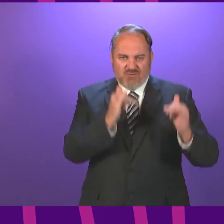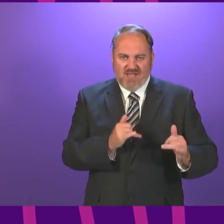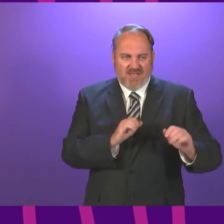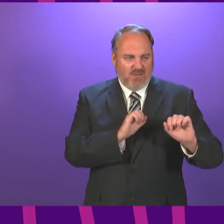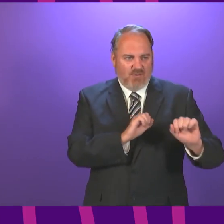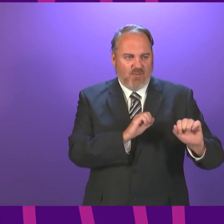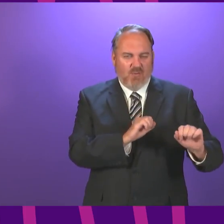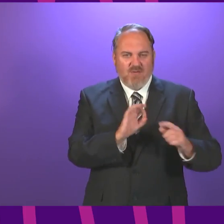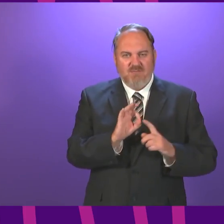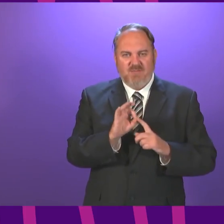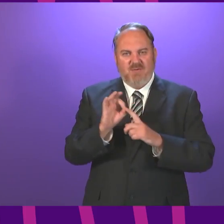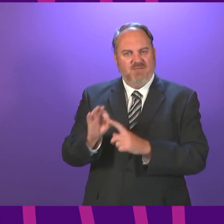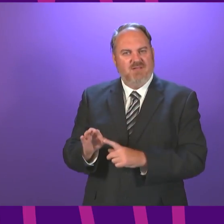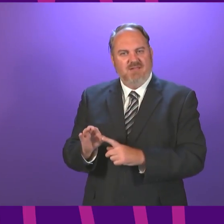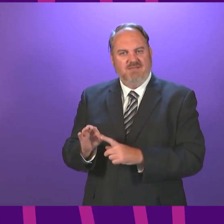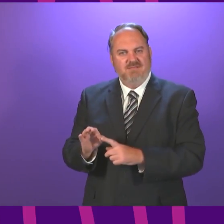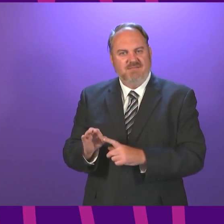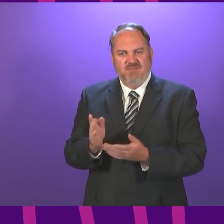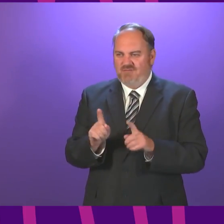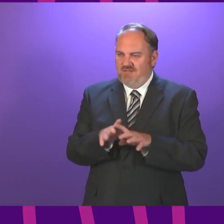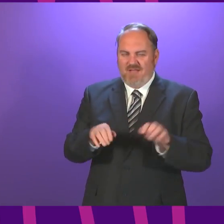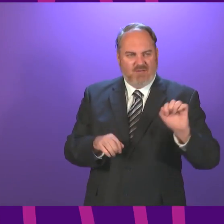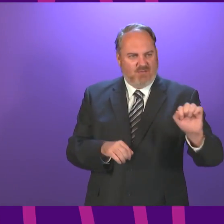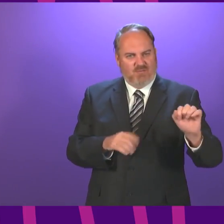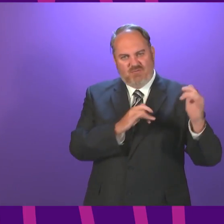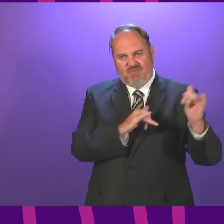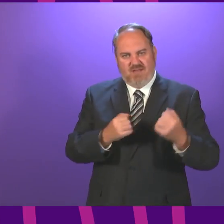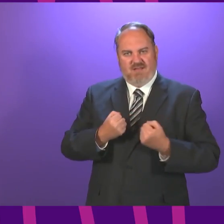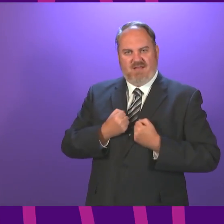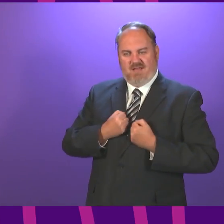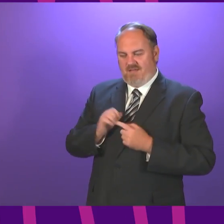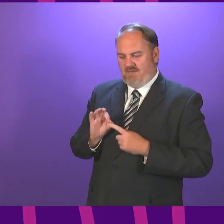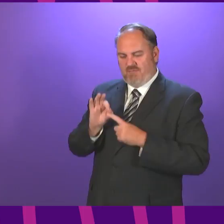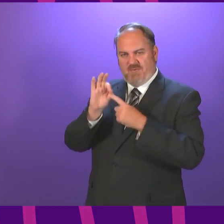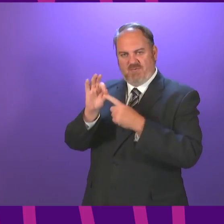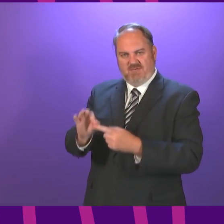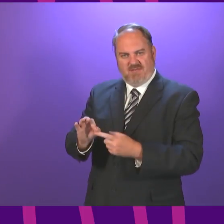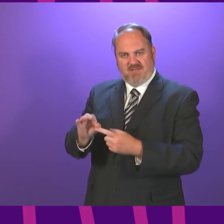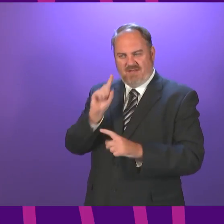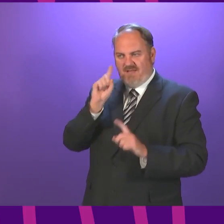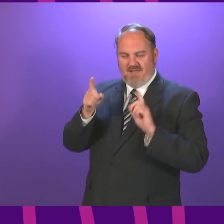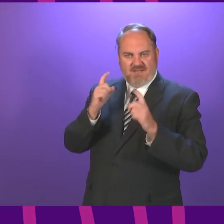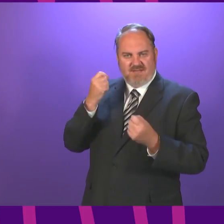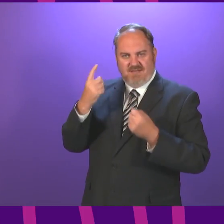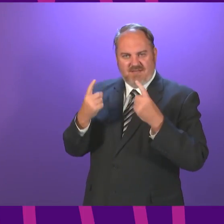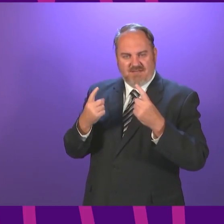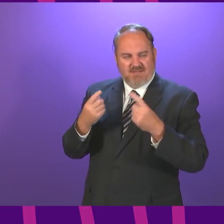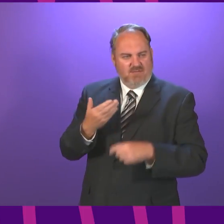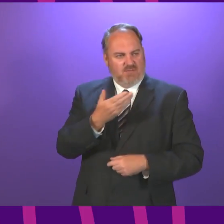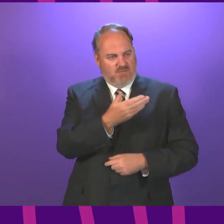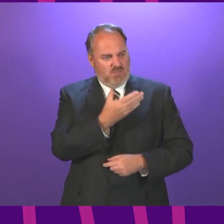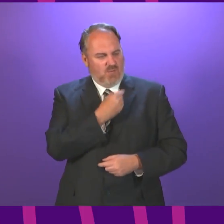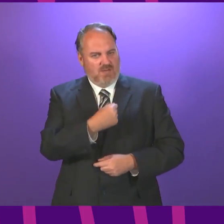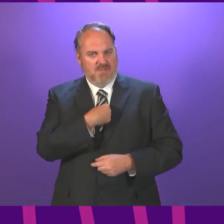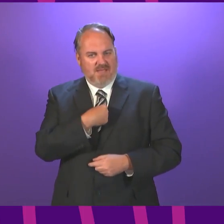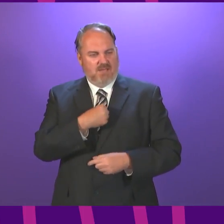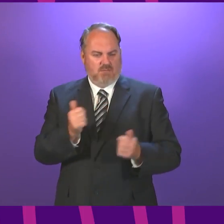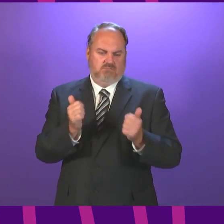and I must also implement the Government’s manifesto. Mr Ross wants me to implement his